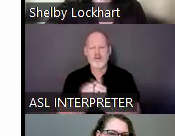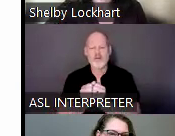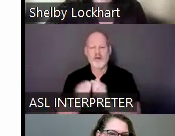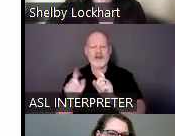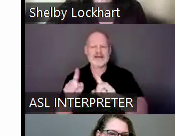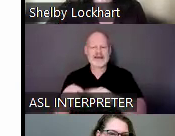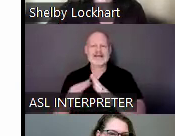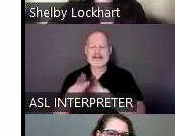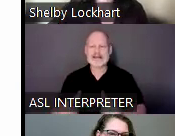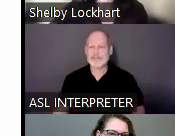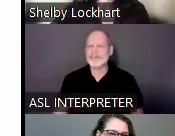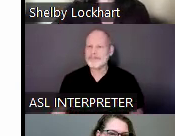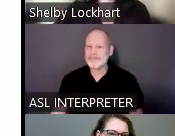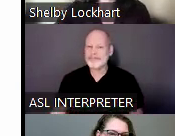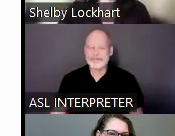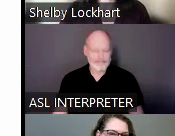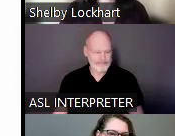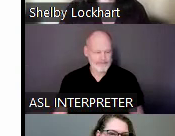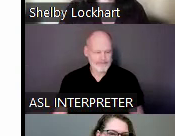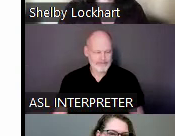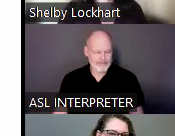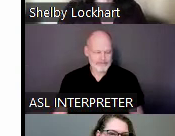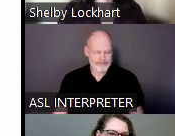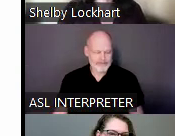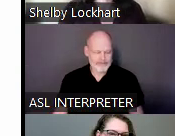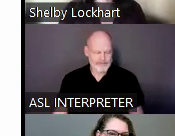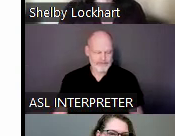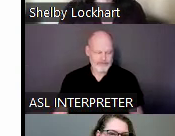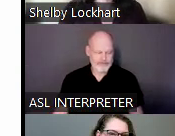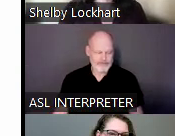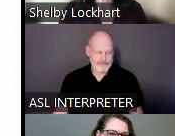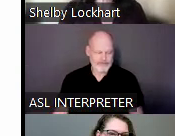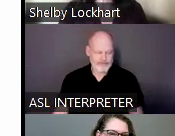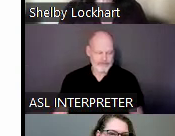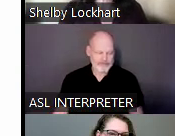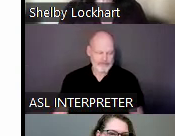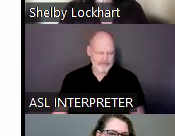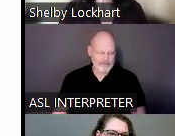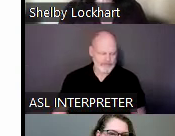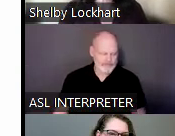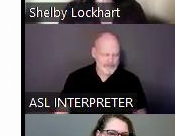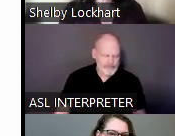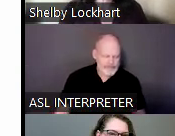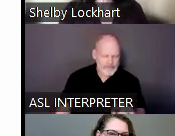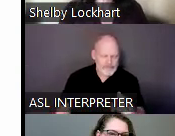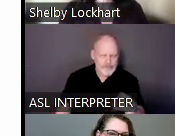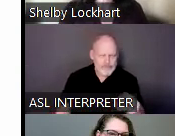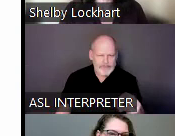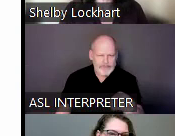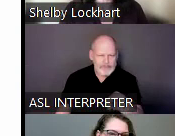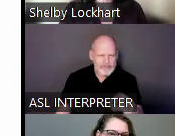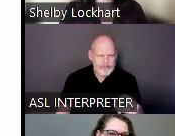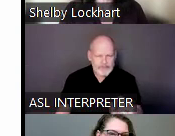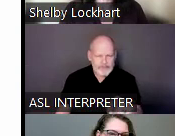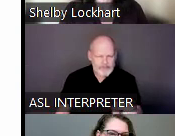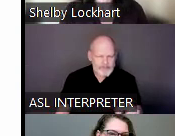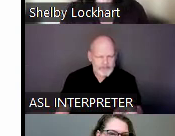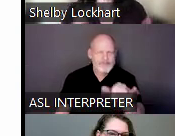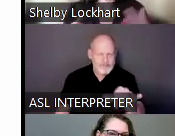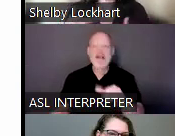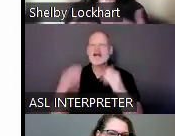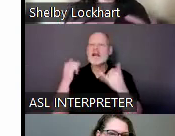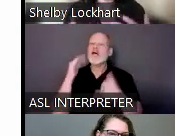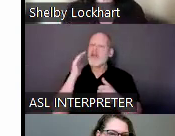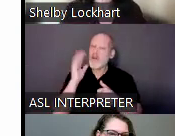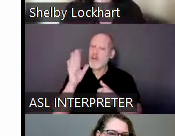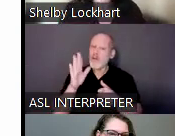practices. Okay I'm going to go into another area here, where we're going to get a little